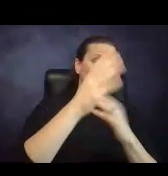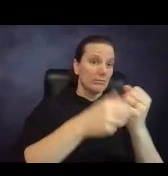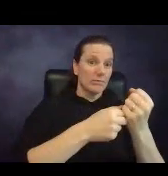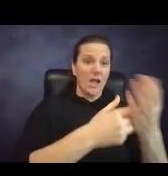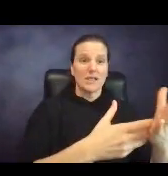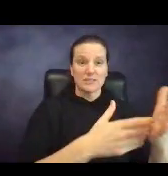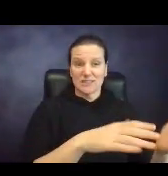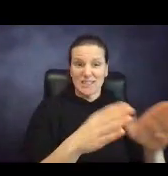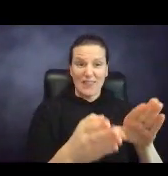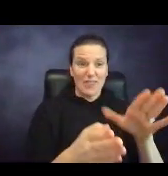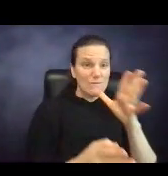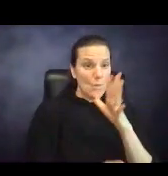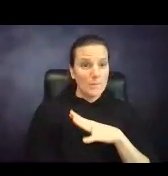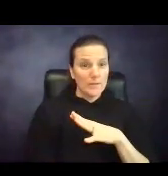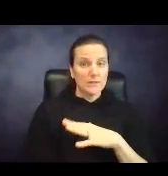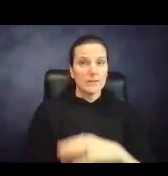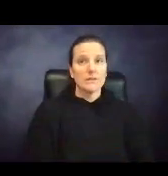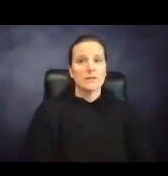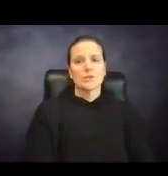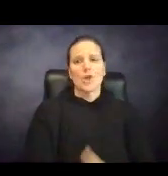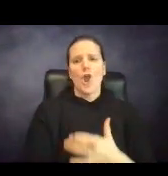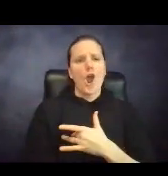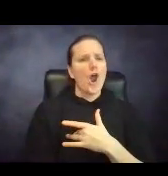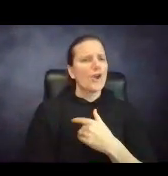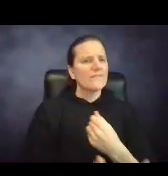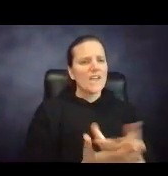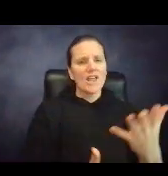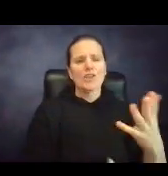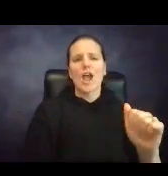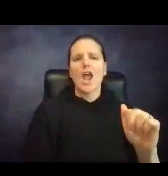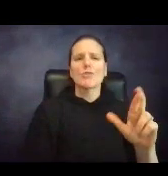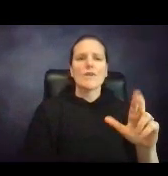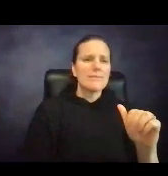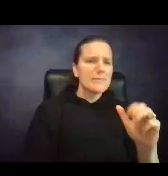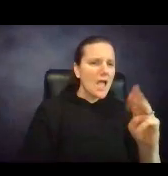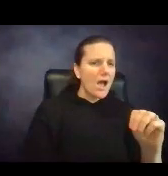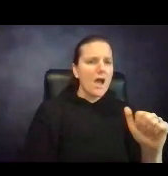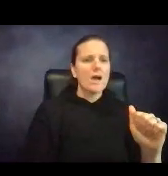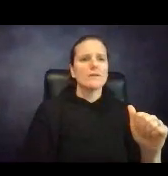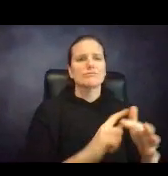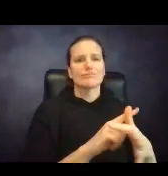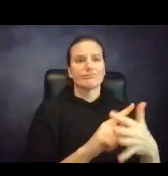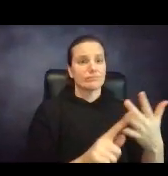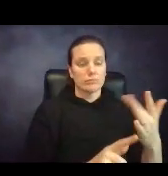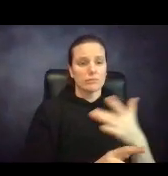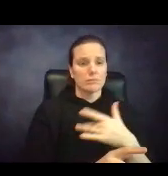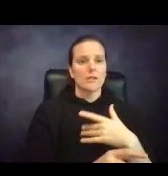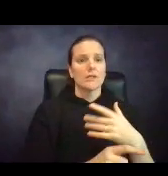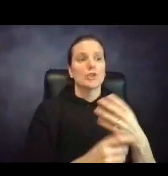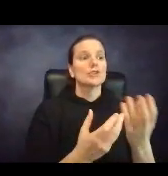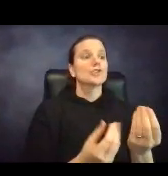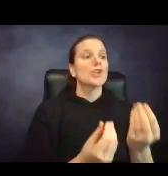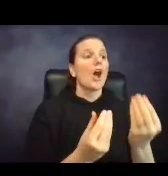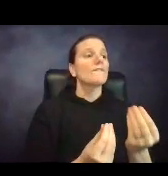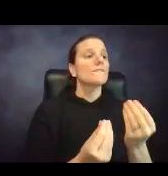disease, congestive heart failure or arrhythmias. And so estrogen softens the blood vessels, it makes them flexible.